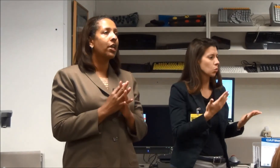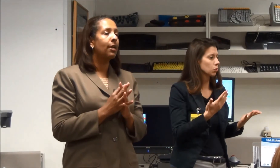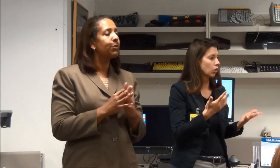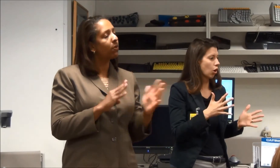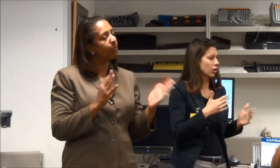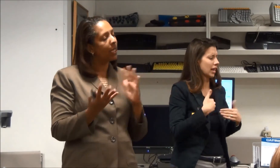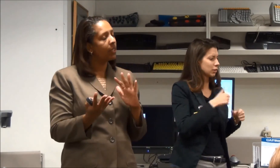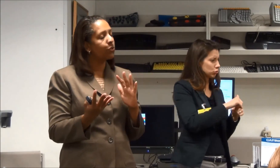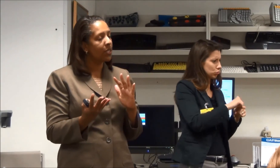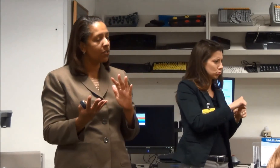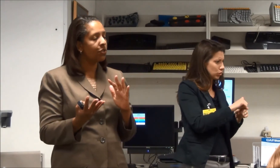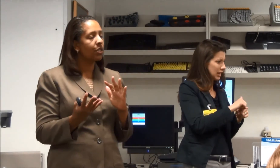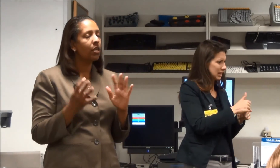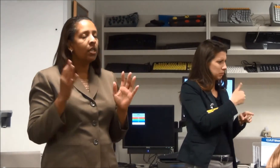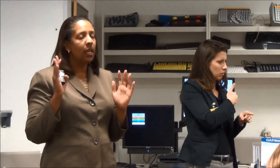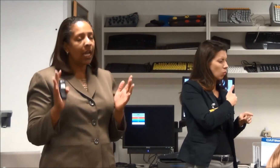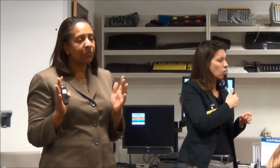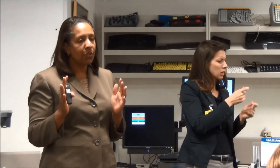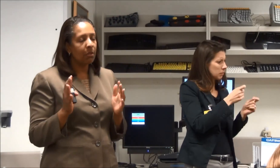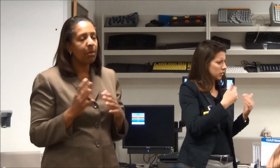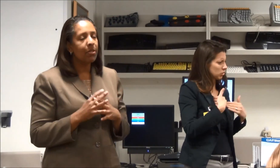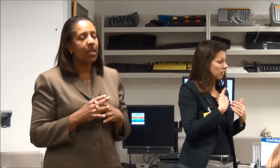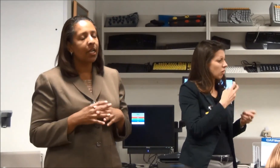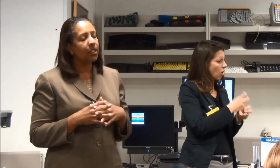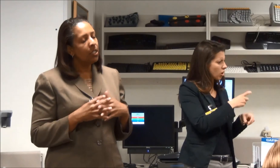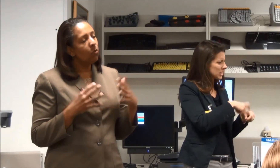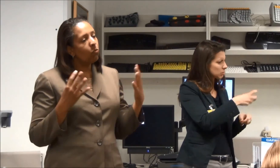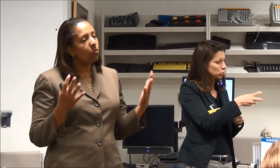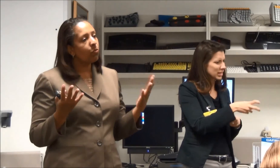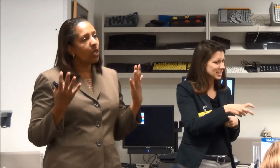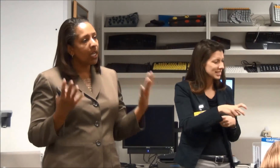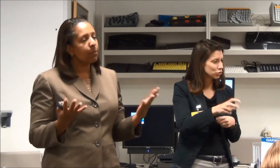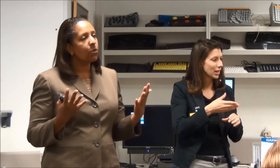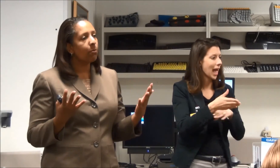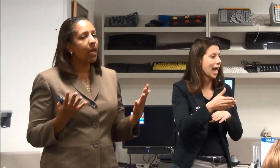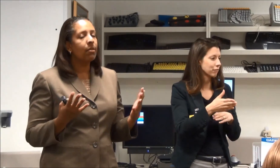time sort of making the transition after the Amendments Act, what helps to remind them